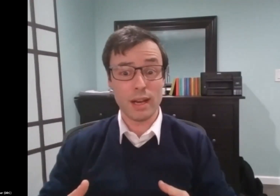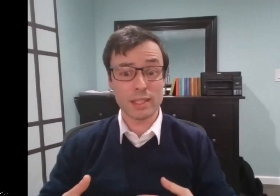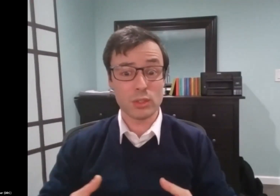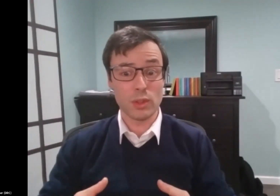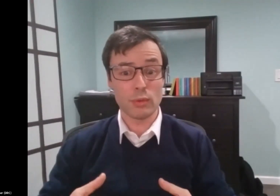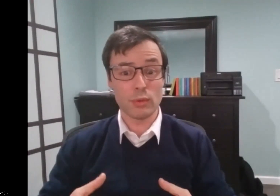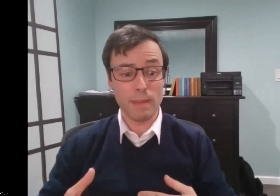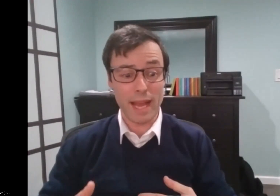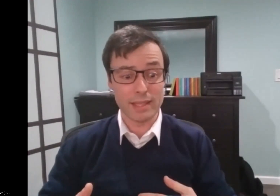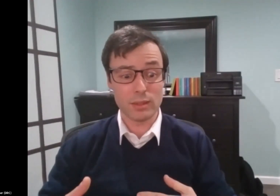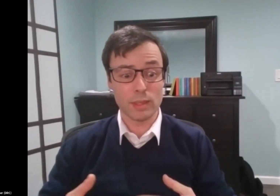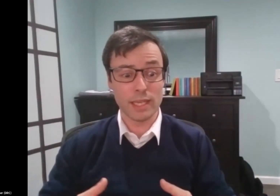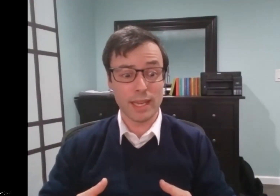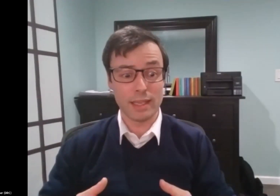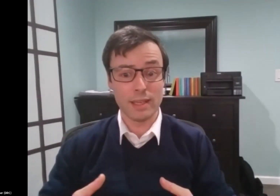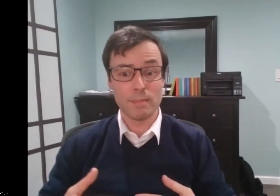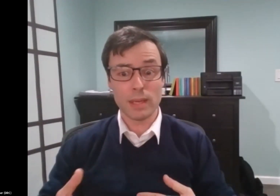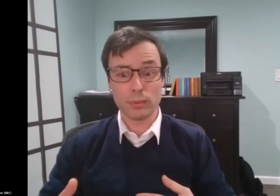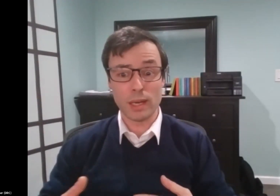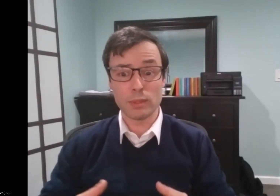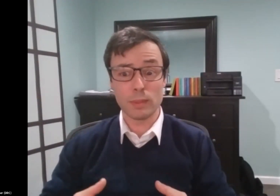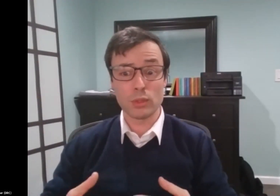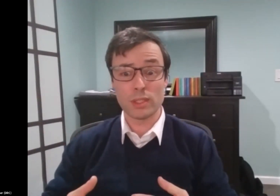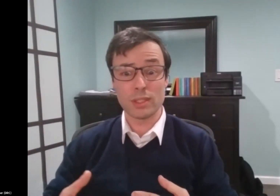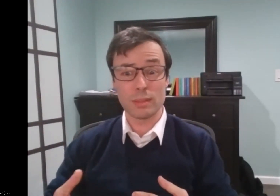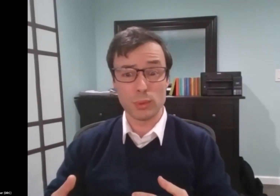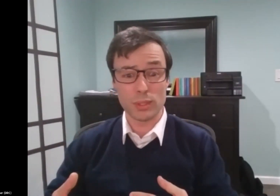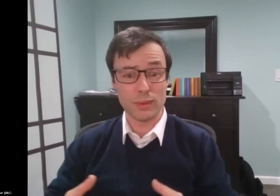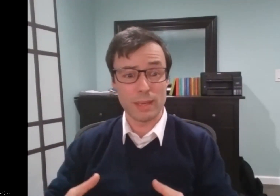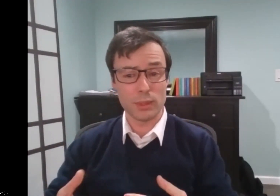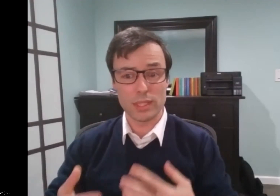with them. We've seen instances of people being put